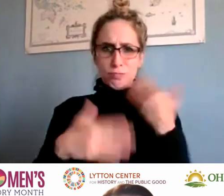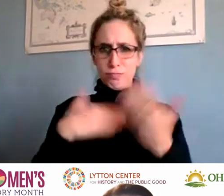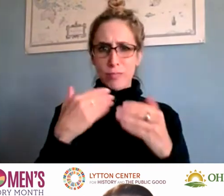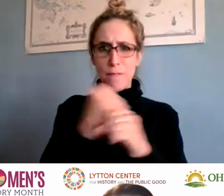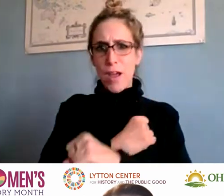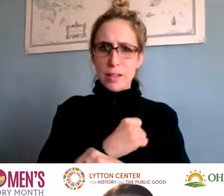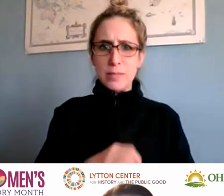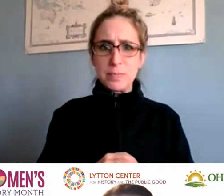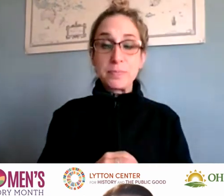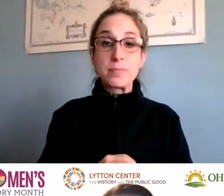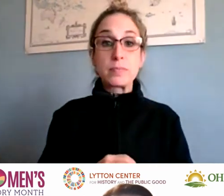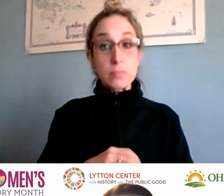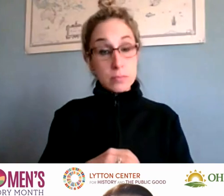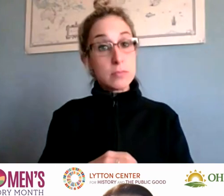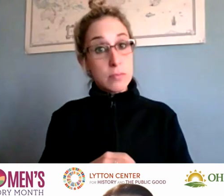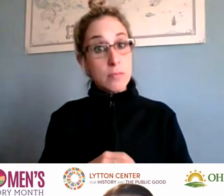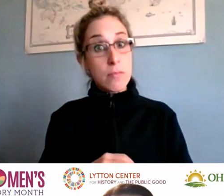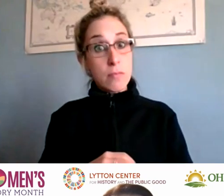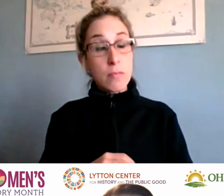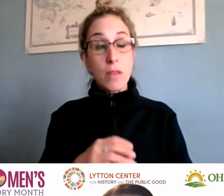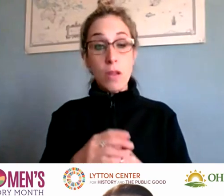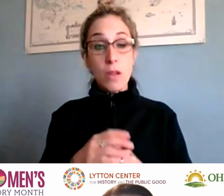Aurora Chang: So that's what I would say to students to institutions, I would say that.